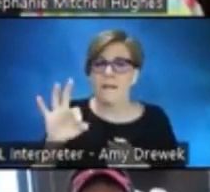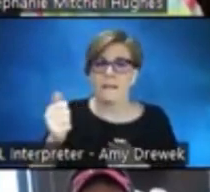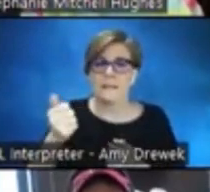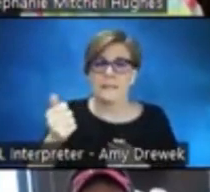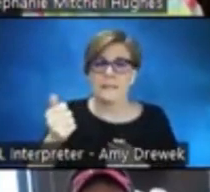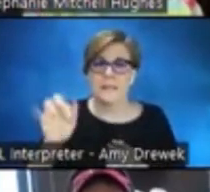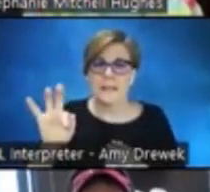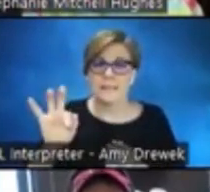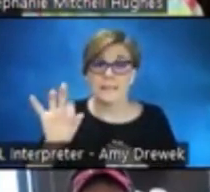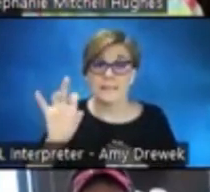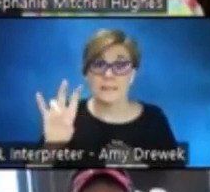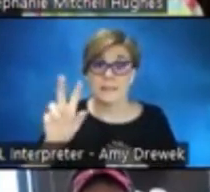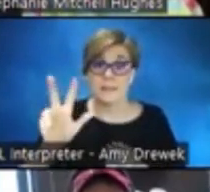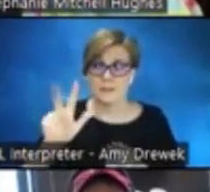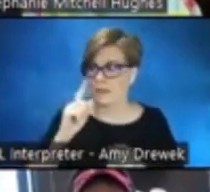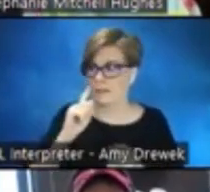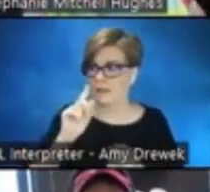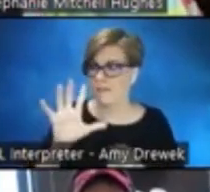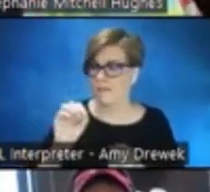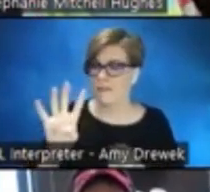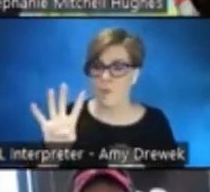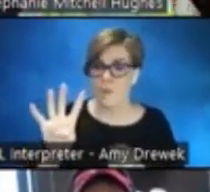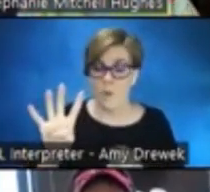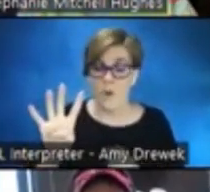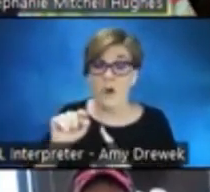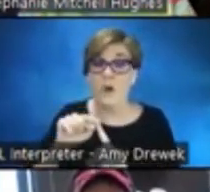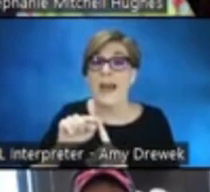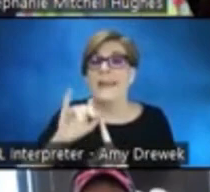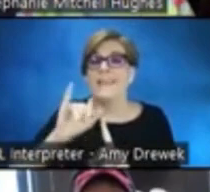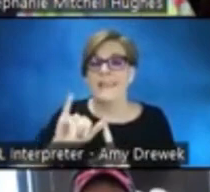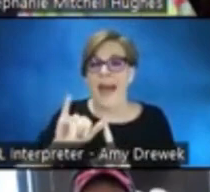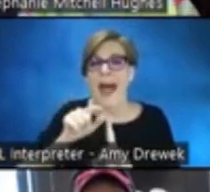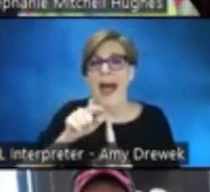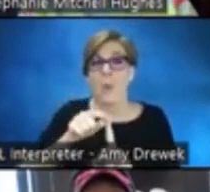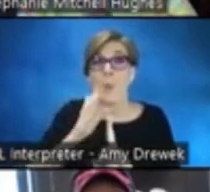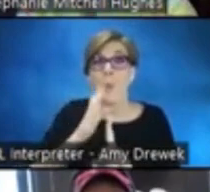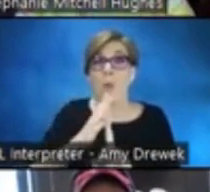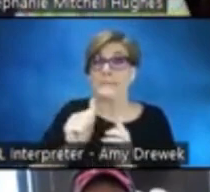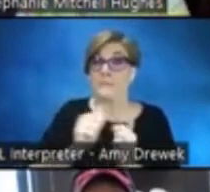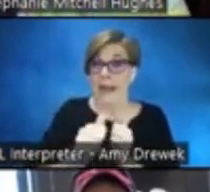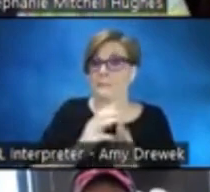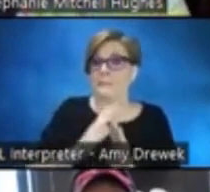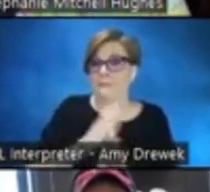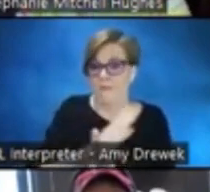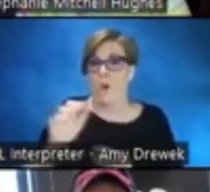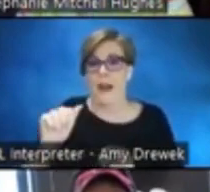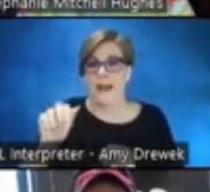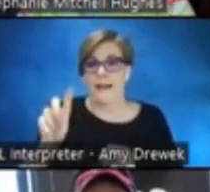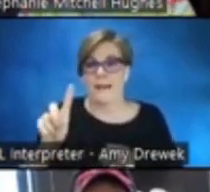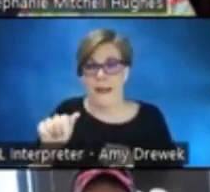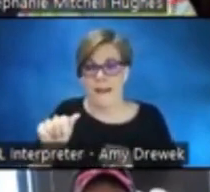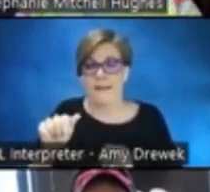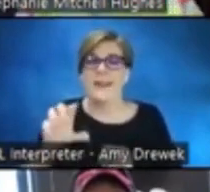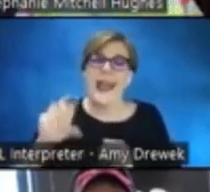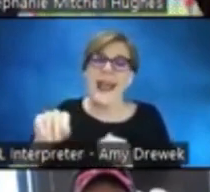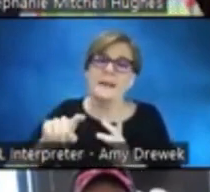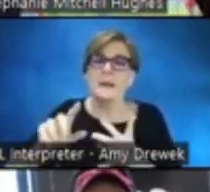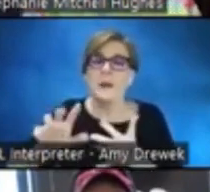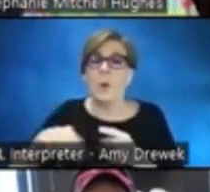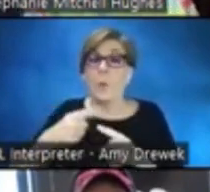I BELIEVE IT WAS 504, WHICH IS THE PRECURSOR TO THE ADA, AND THEN IN THE EARLY DAYS OF THE ADA.